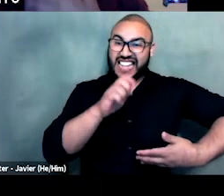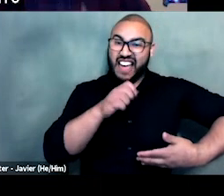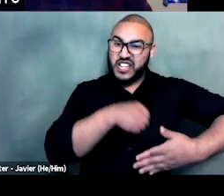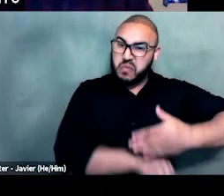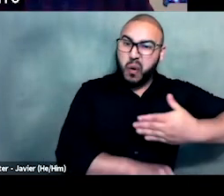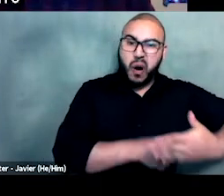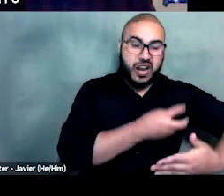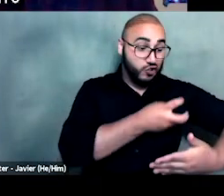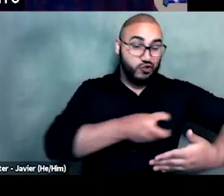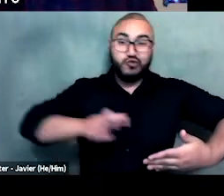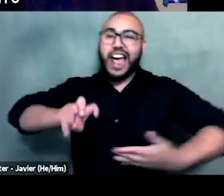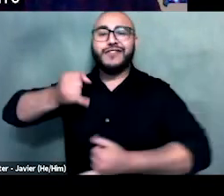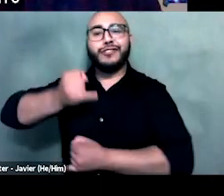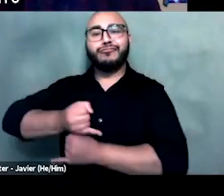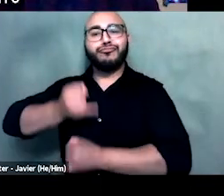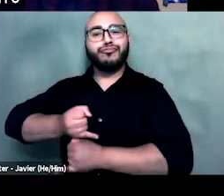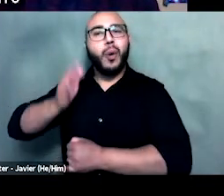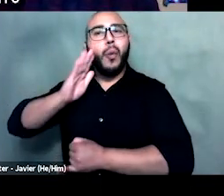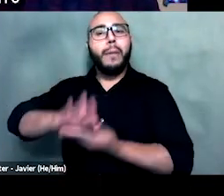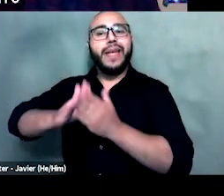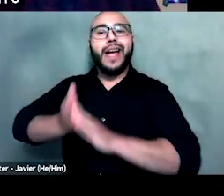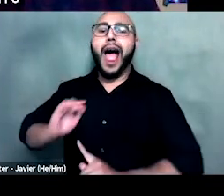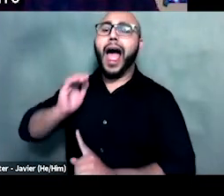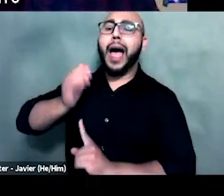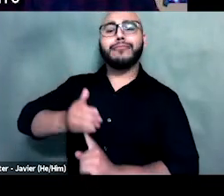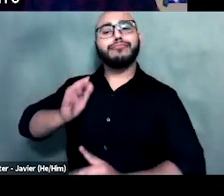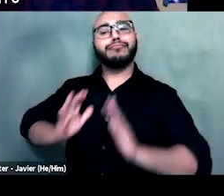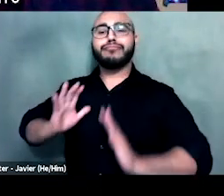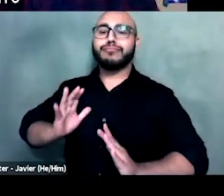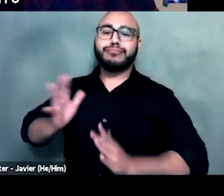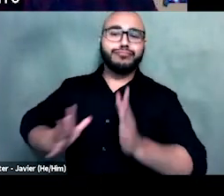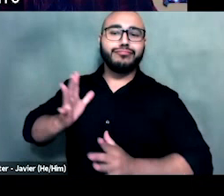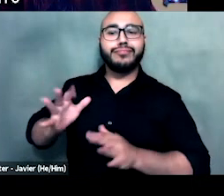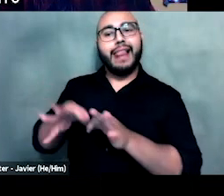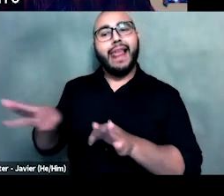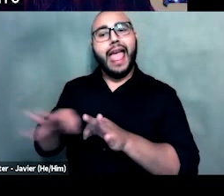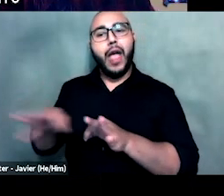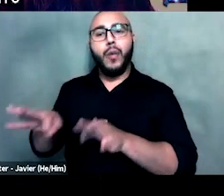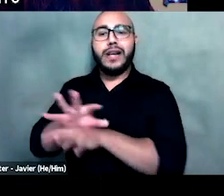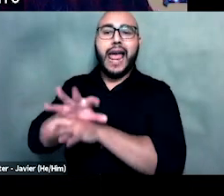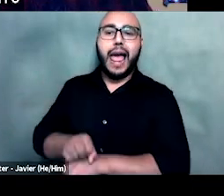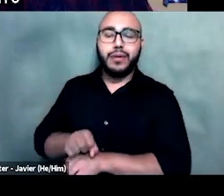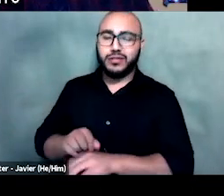and he will grow to possess a civilized language and habit." So just read it one more